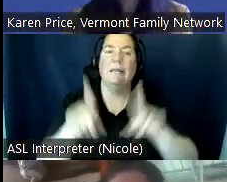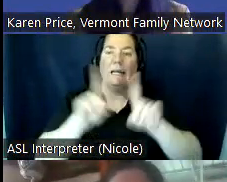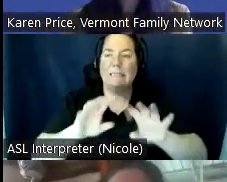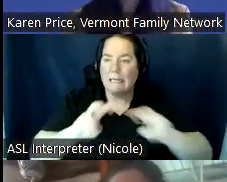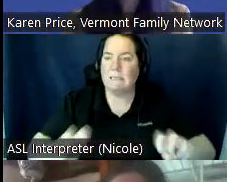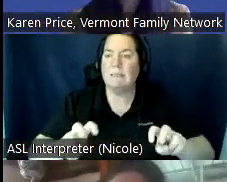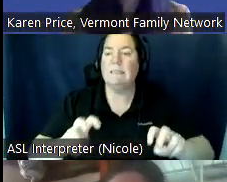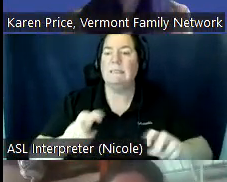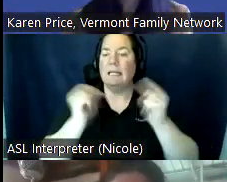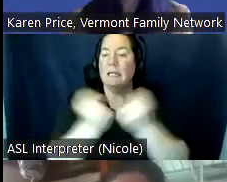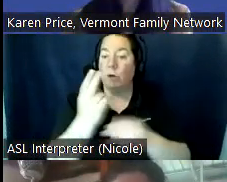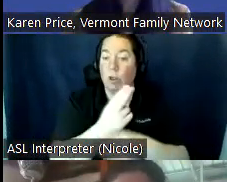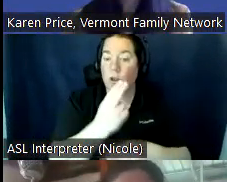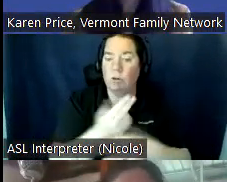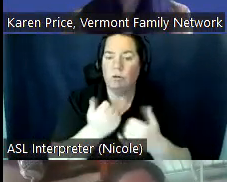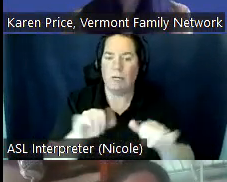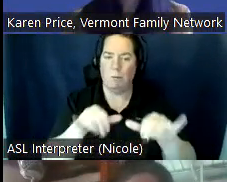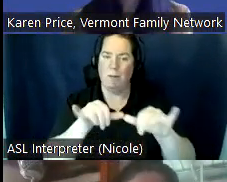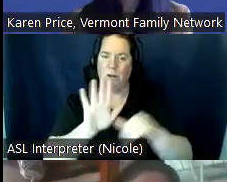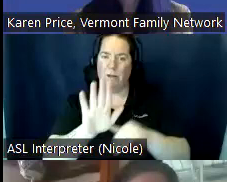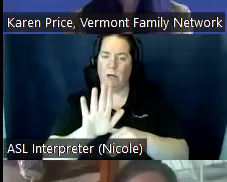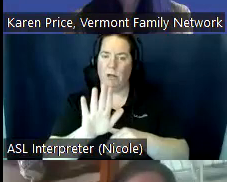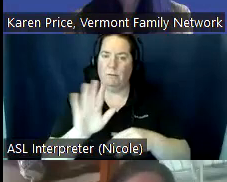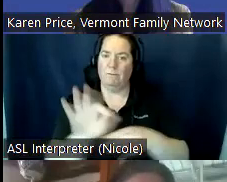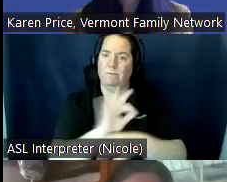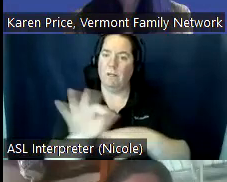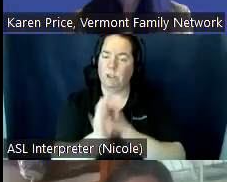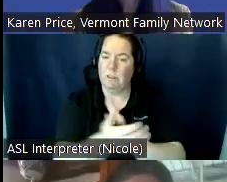to measure functional skills. As well as some case studies to support the thinking